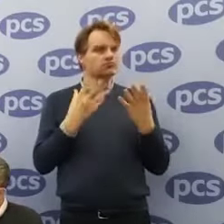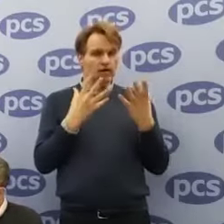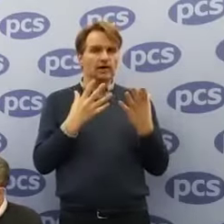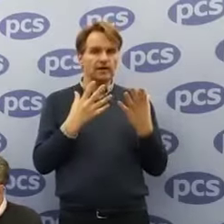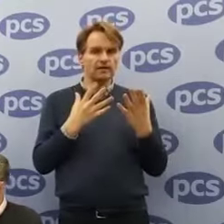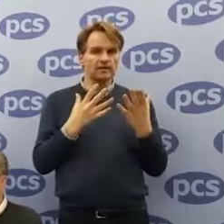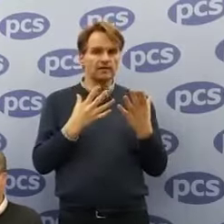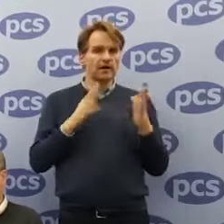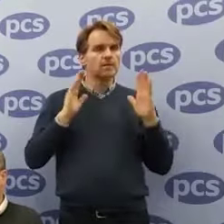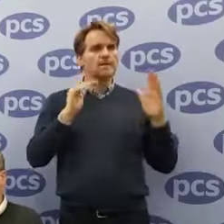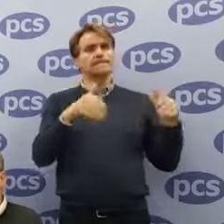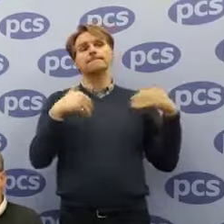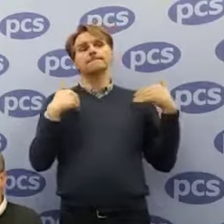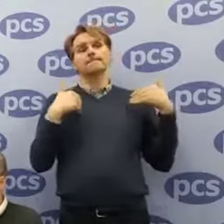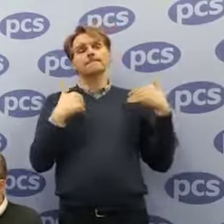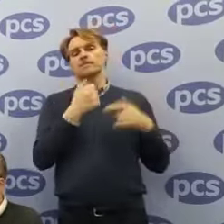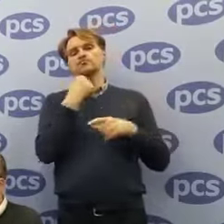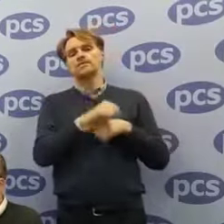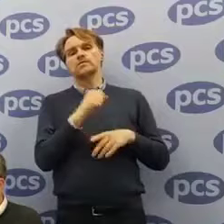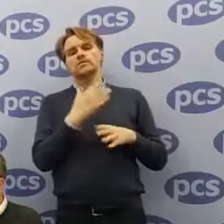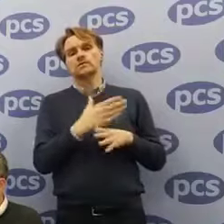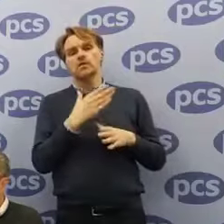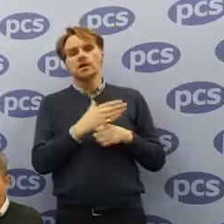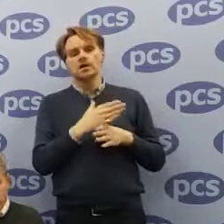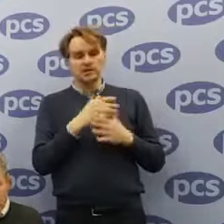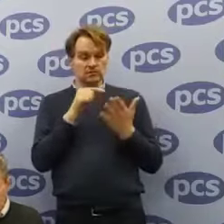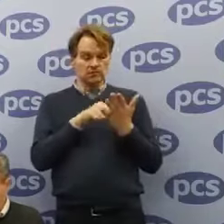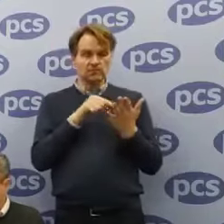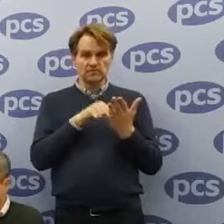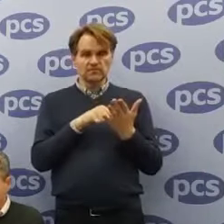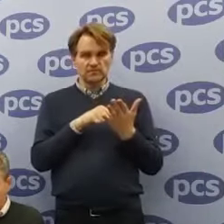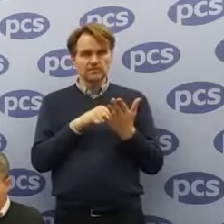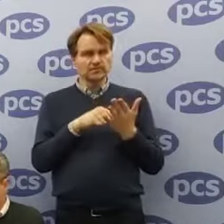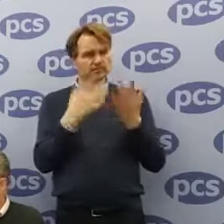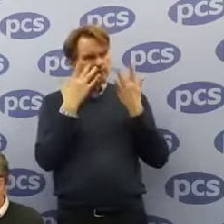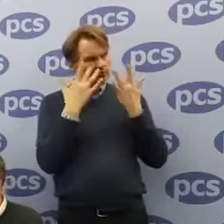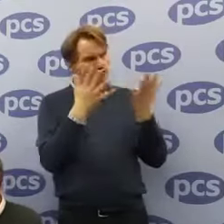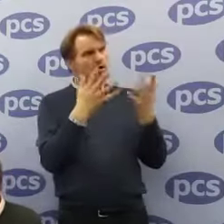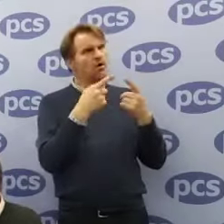takes and what we will do armed with that mandate is try to show as large in any